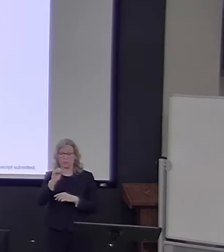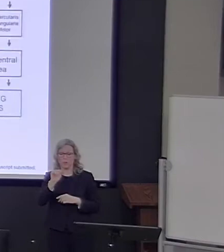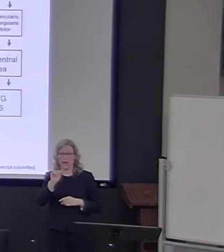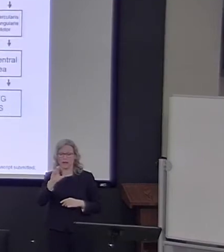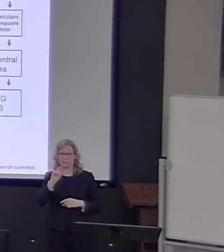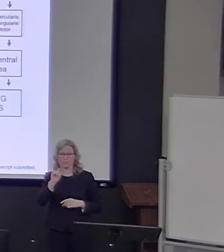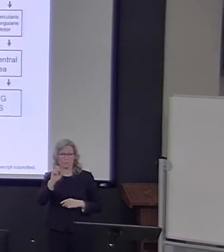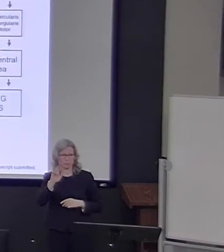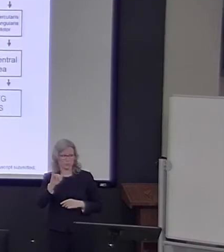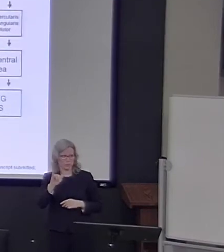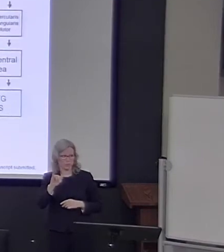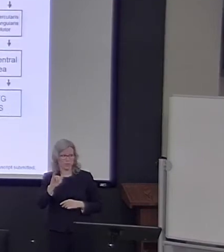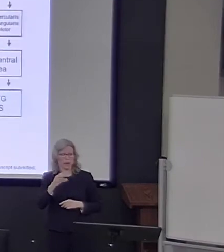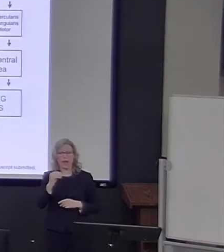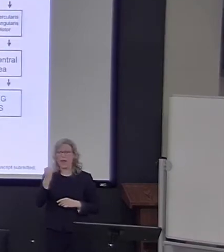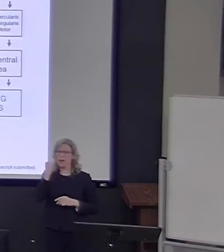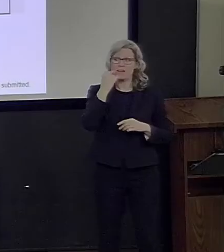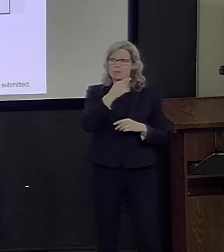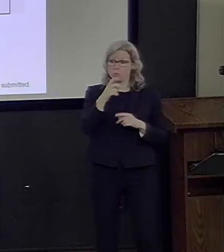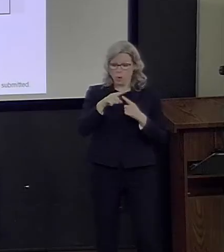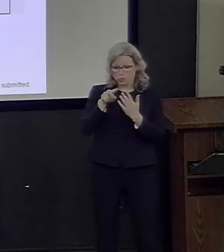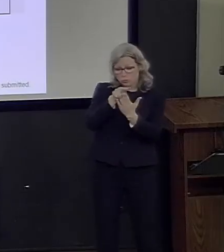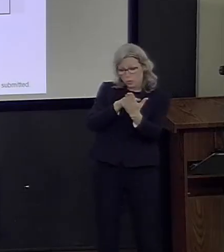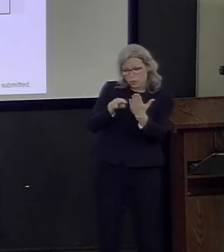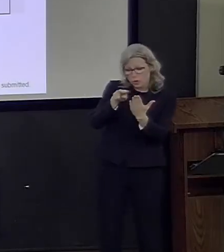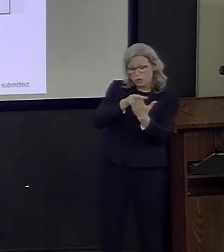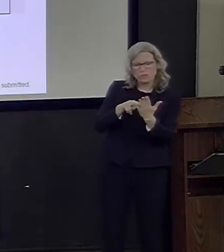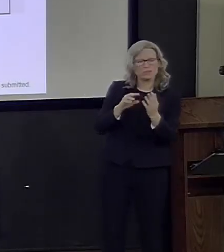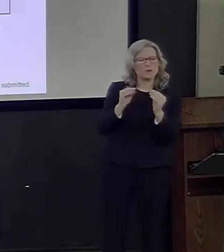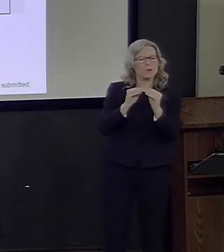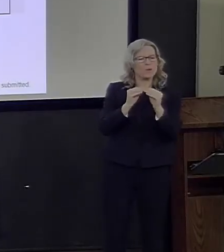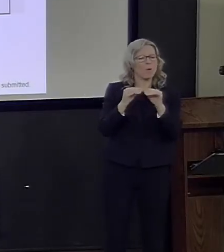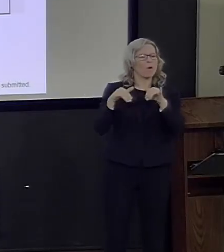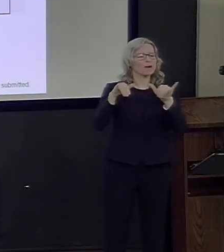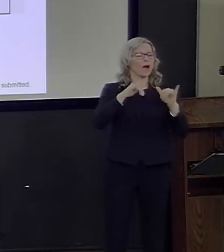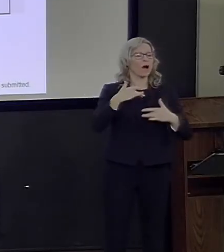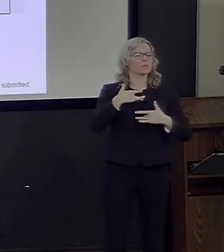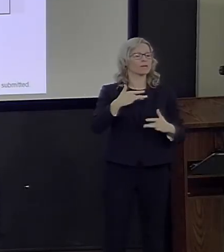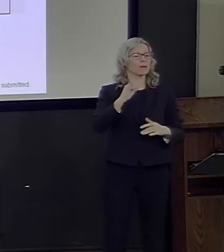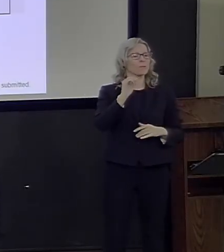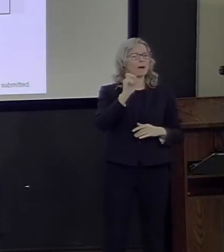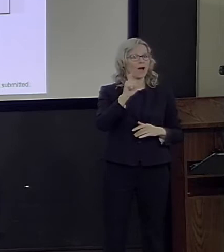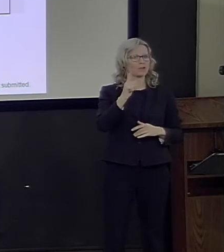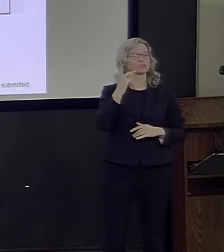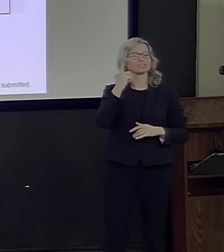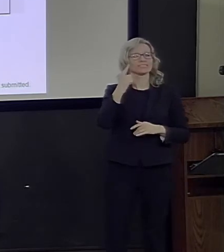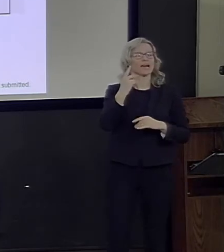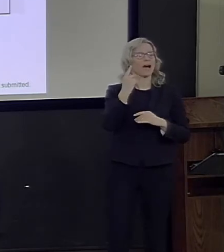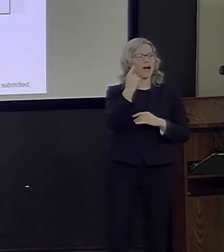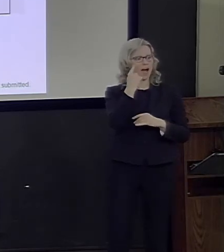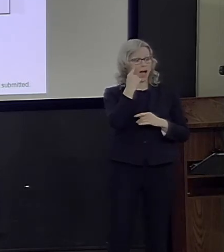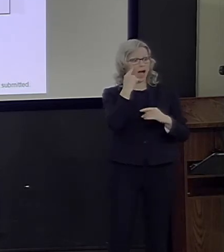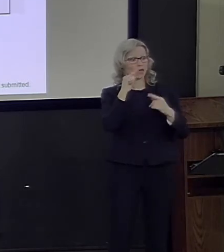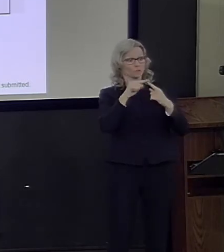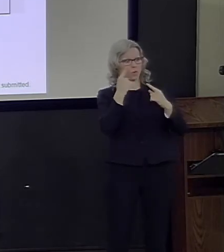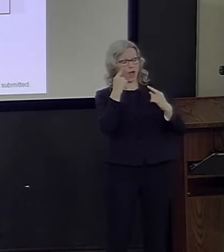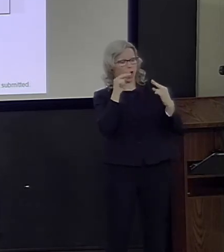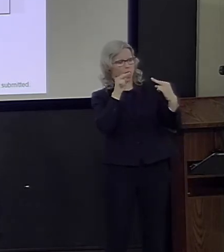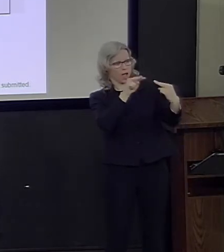And if one wants to look at that in terms of a more common model, we see that the eye-to-eye contact just said in a different way.